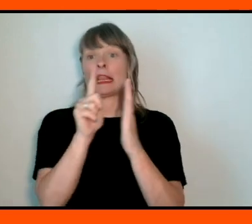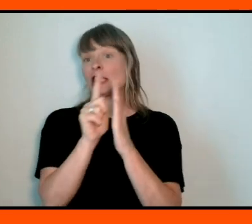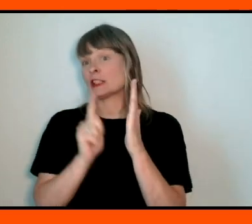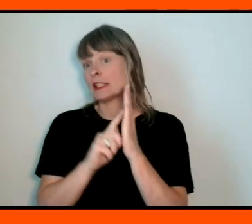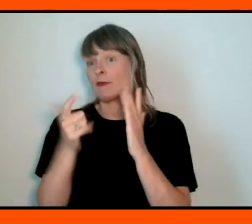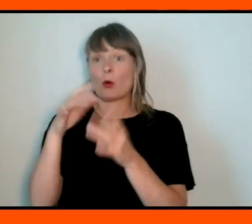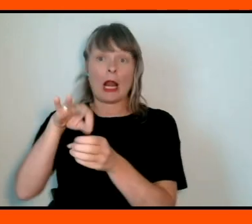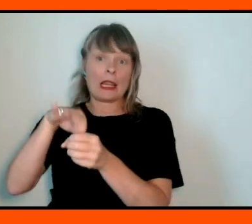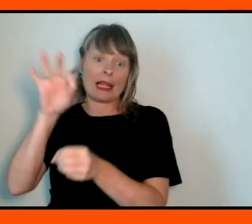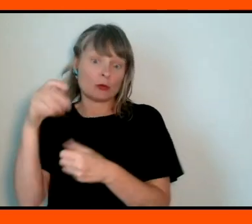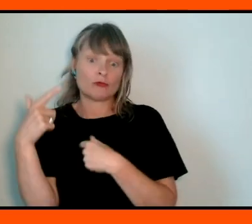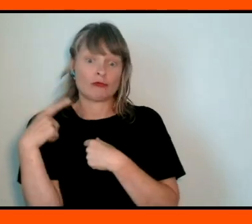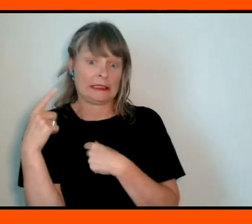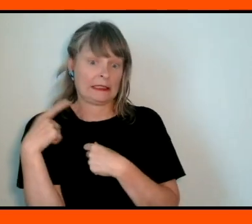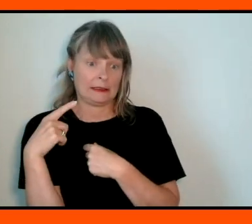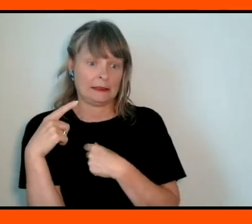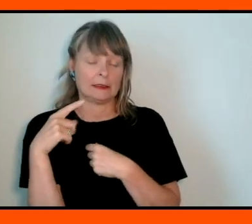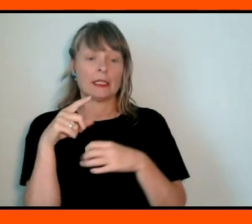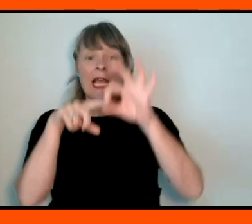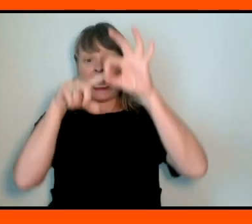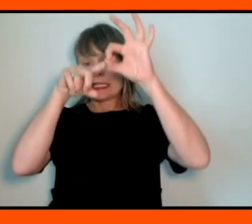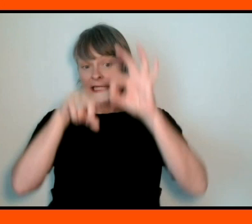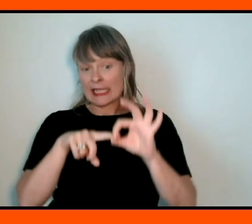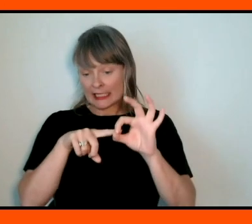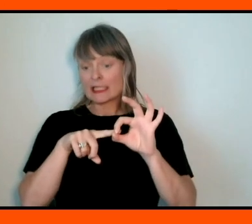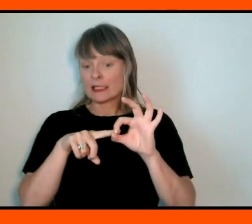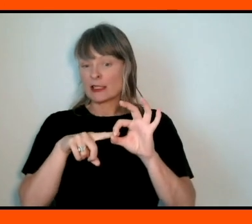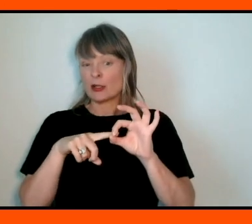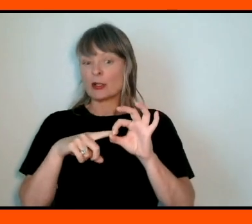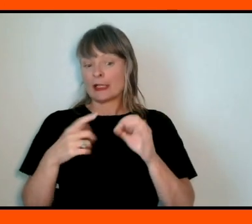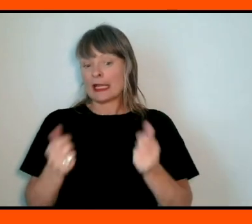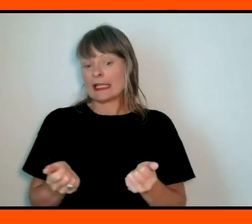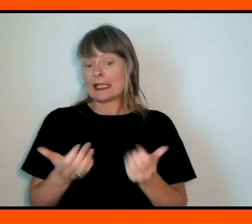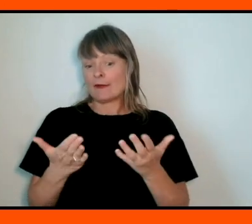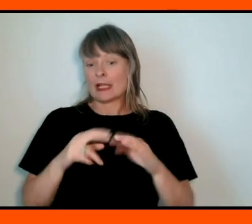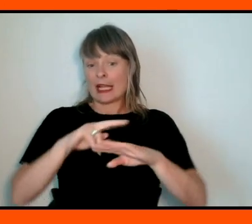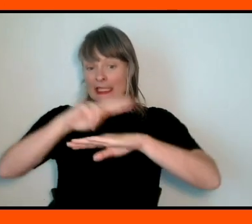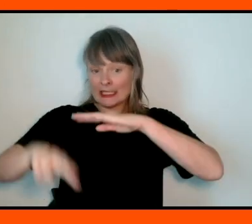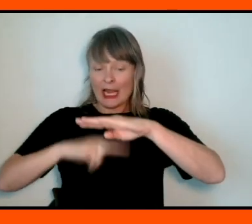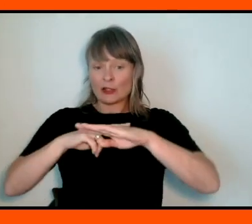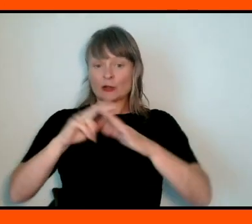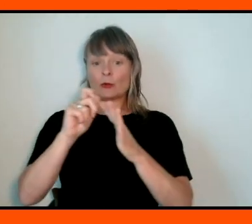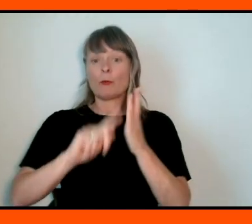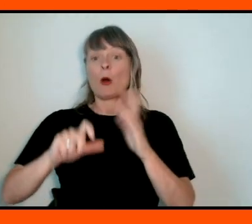The Census underpins our national population estimates and these are used to determine electoral boundaries